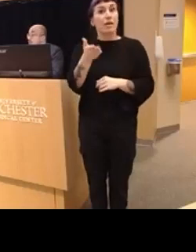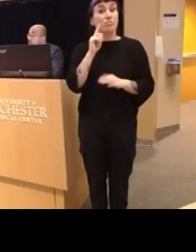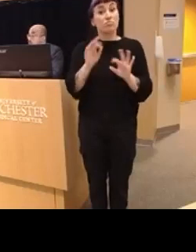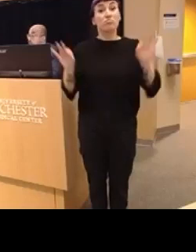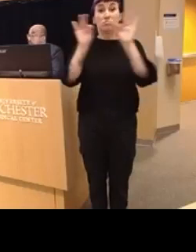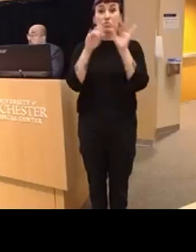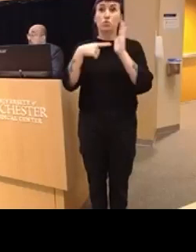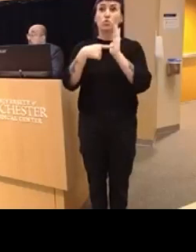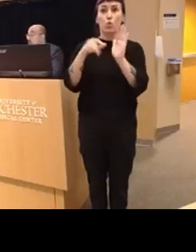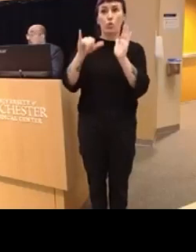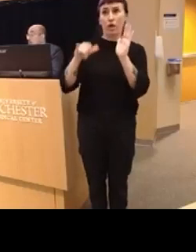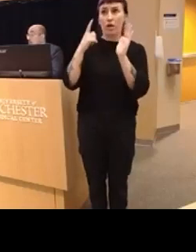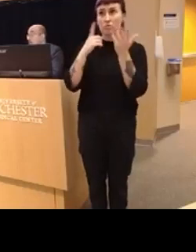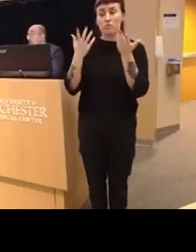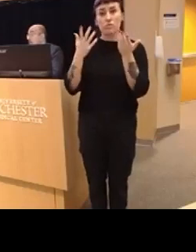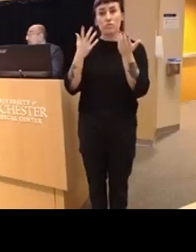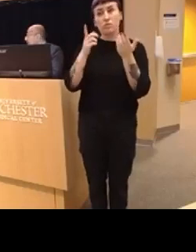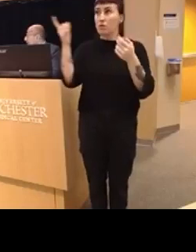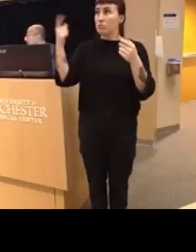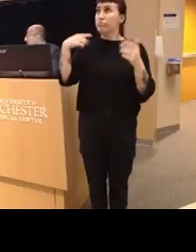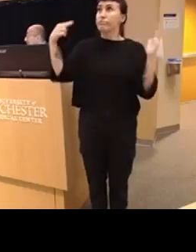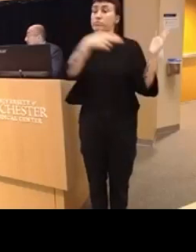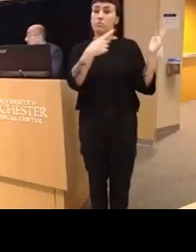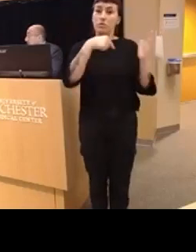you can show that and you can go to health payers and say look Comprehensive multimodal